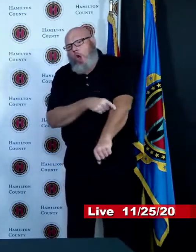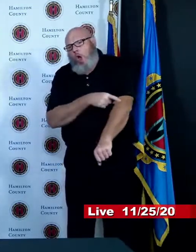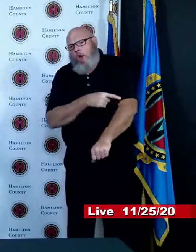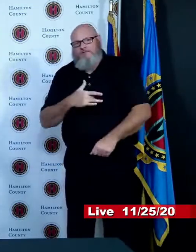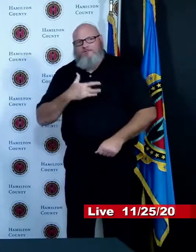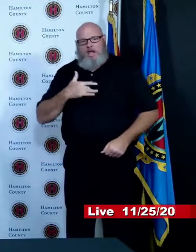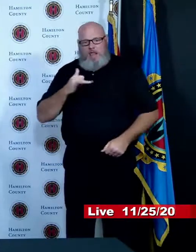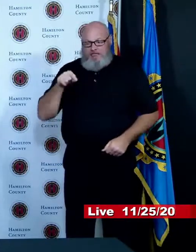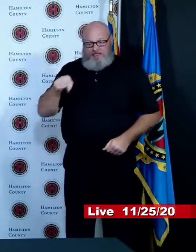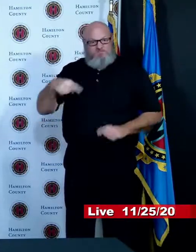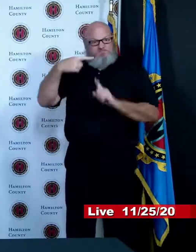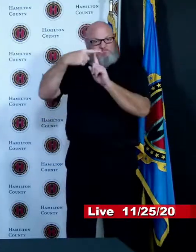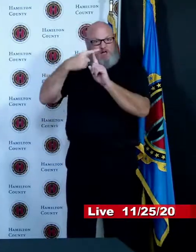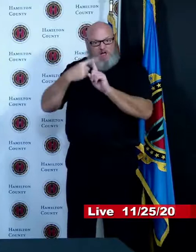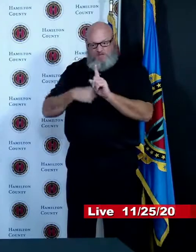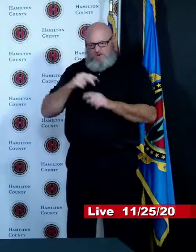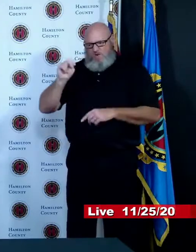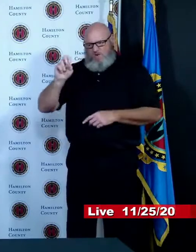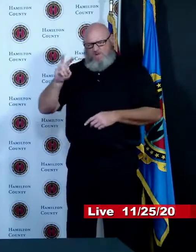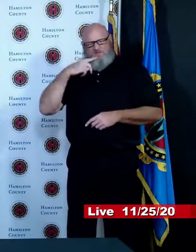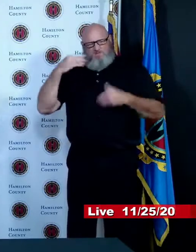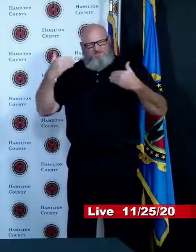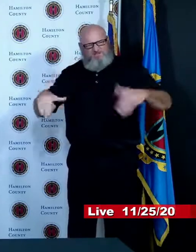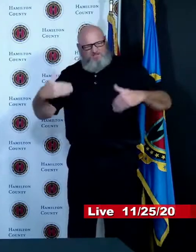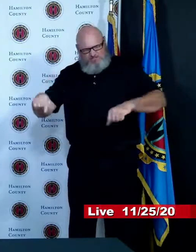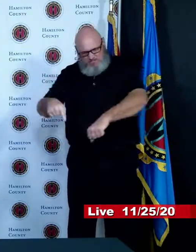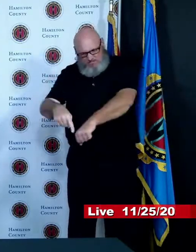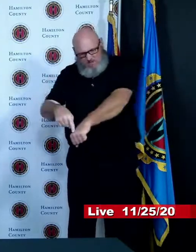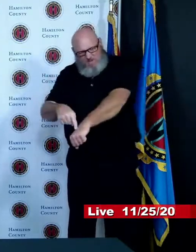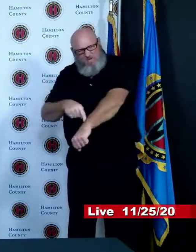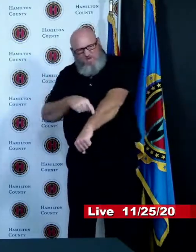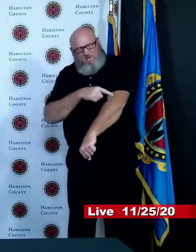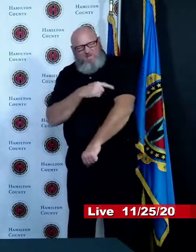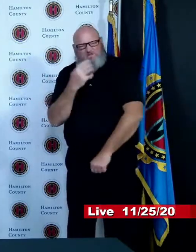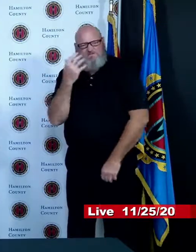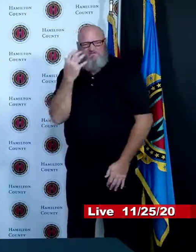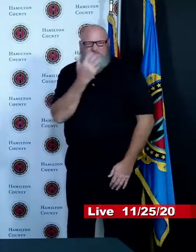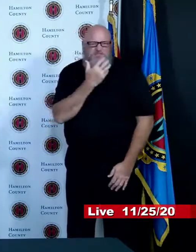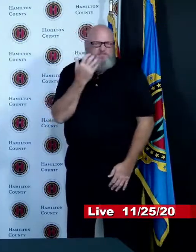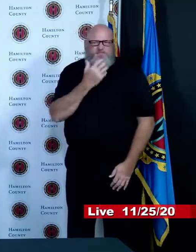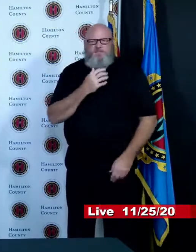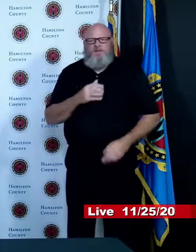make a change in a trend I think it's too soon to start letting our guard down we clearly have